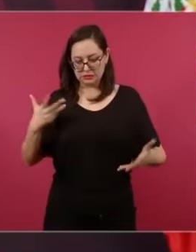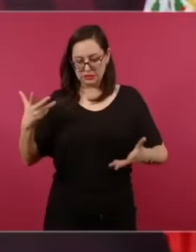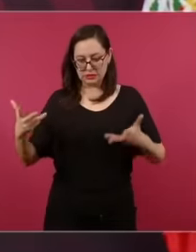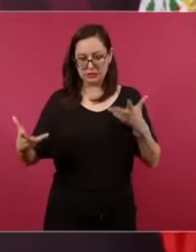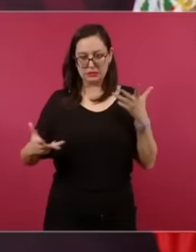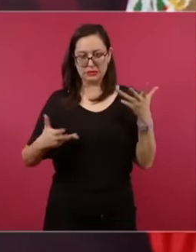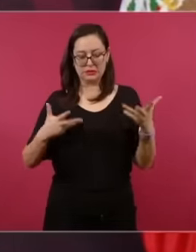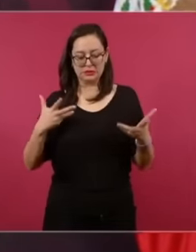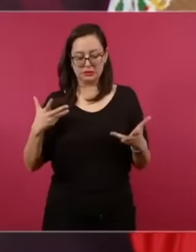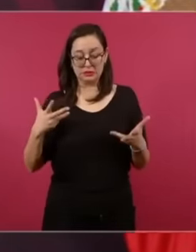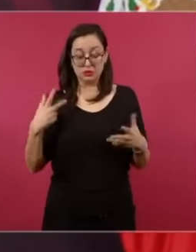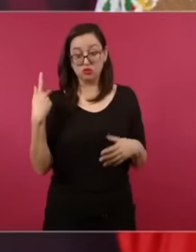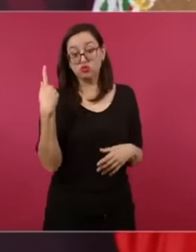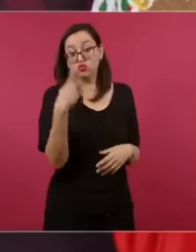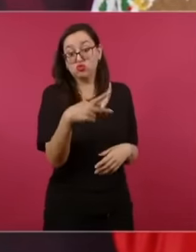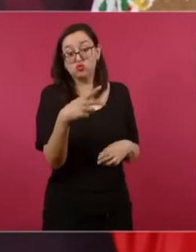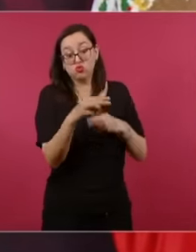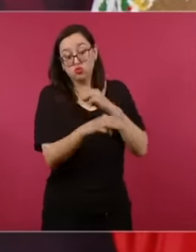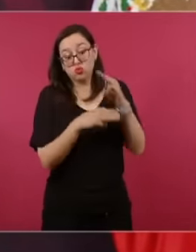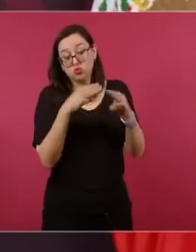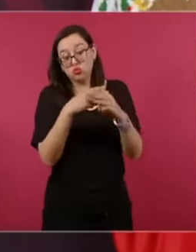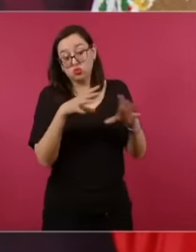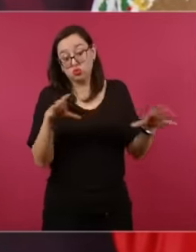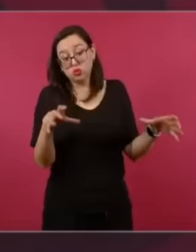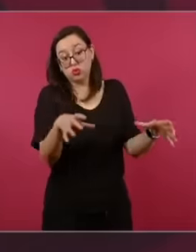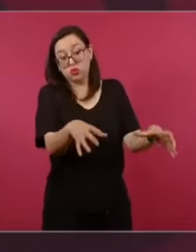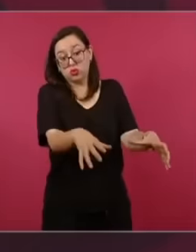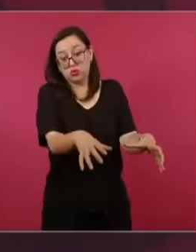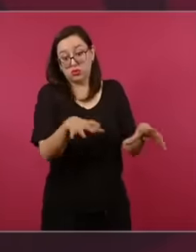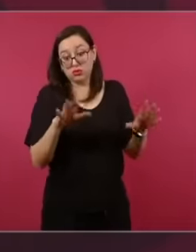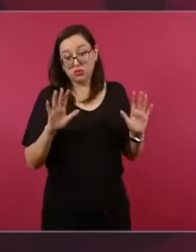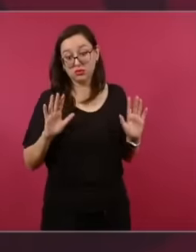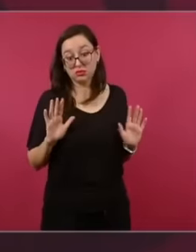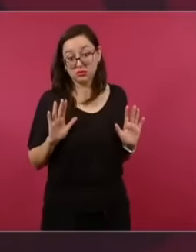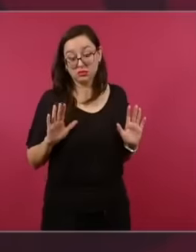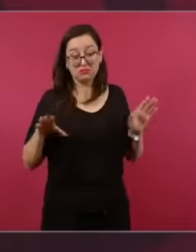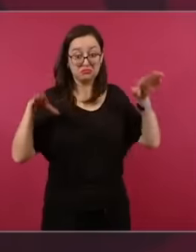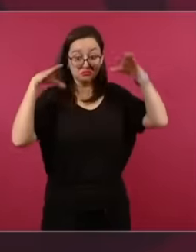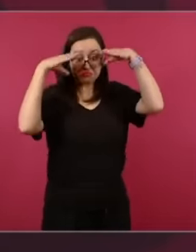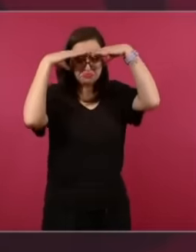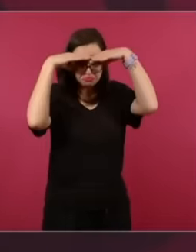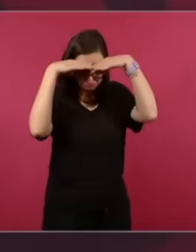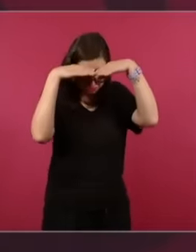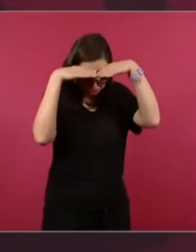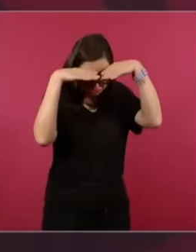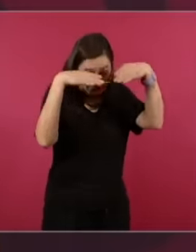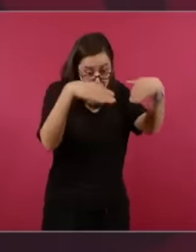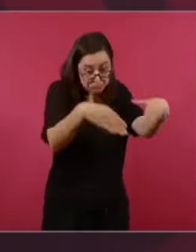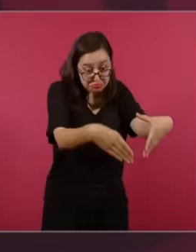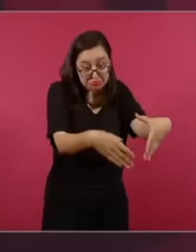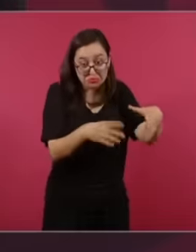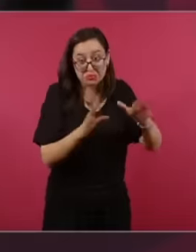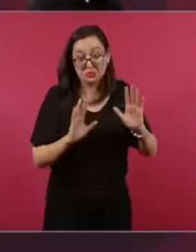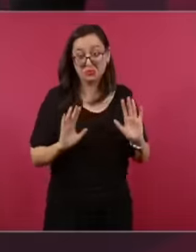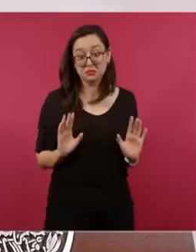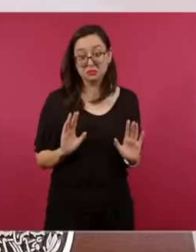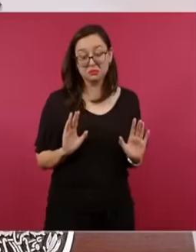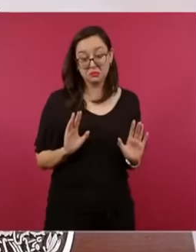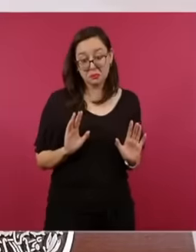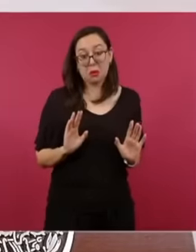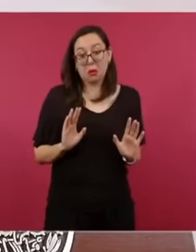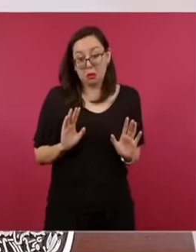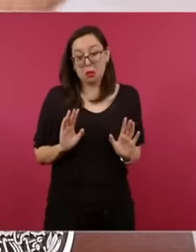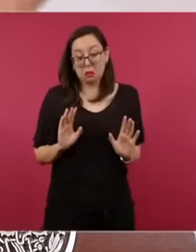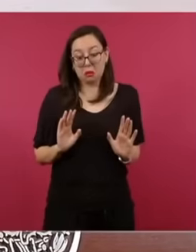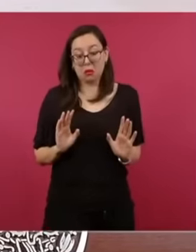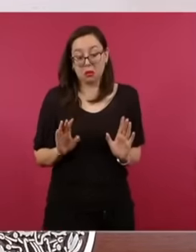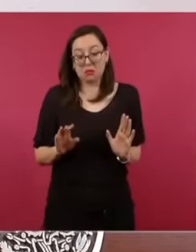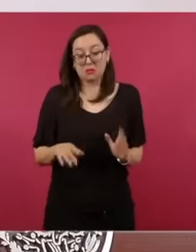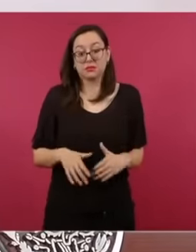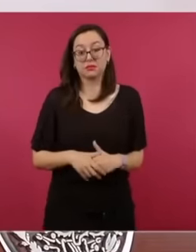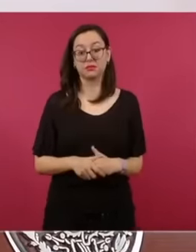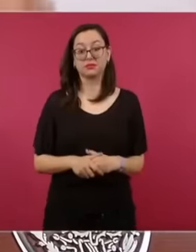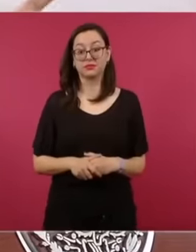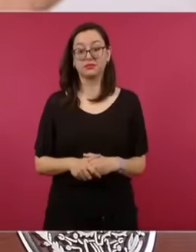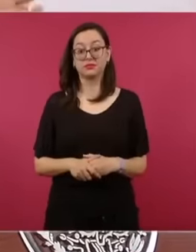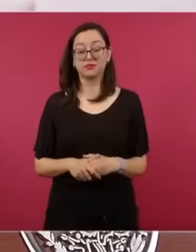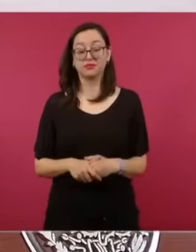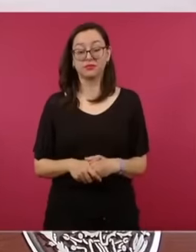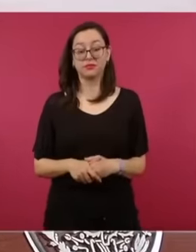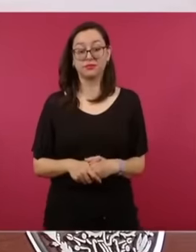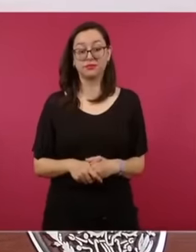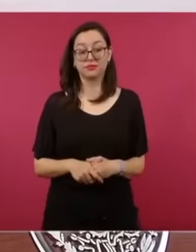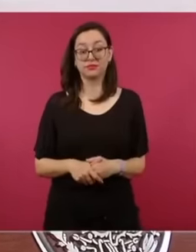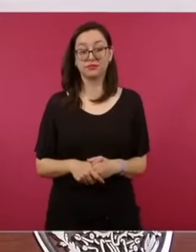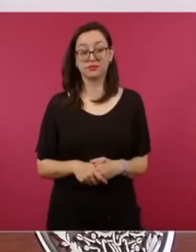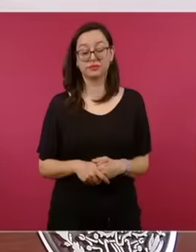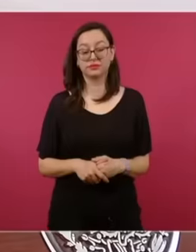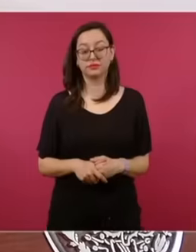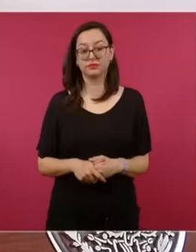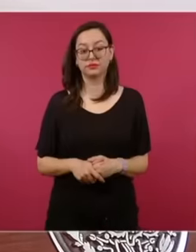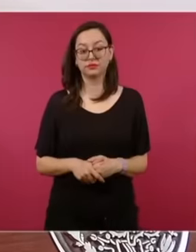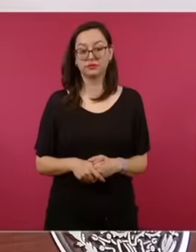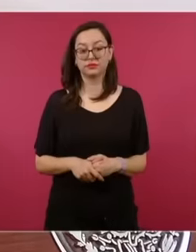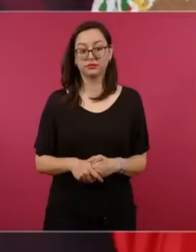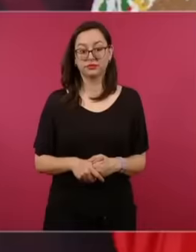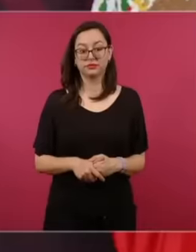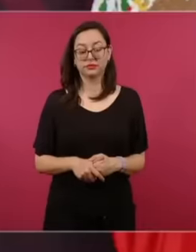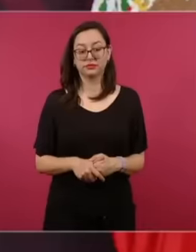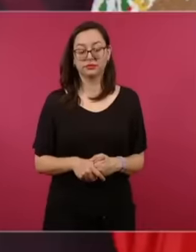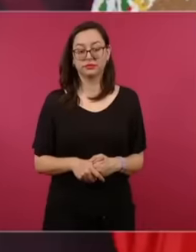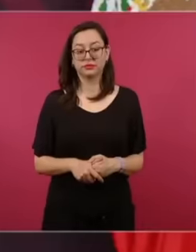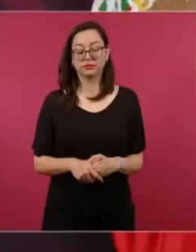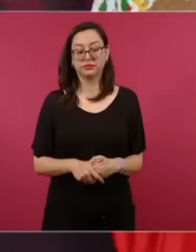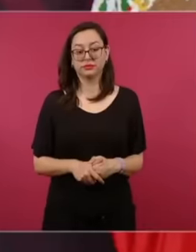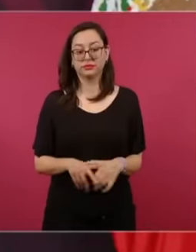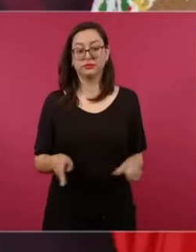bubble that they get to live in Another